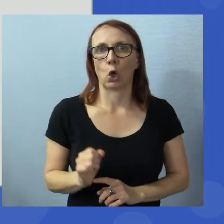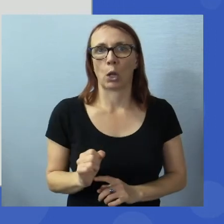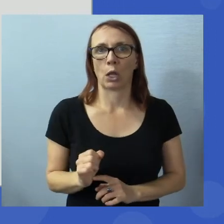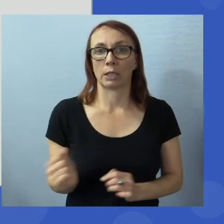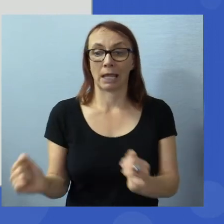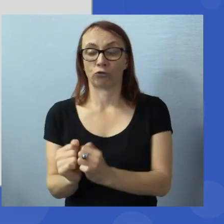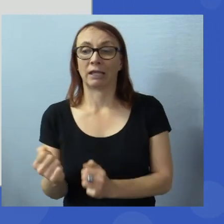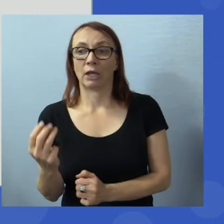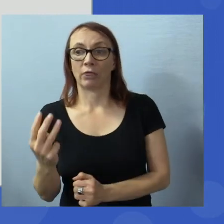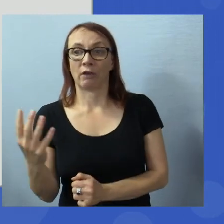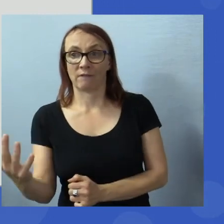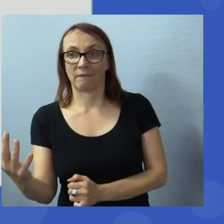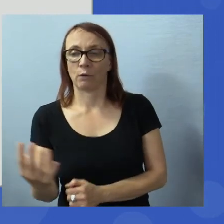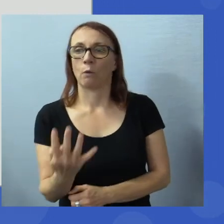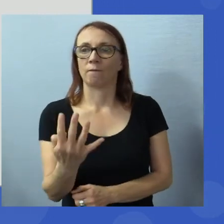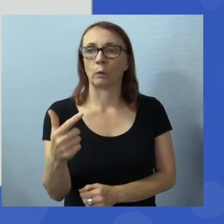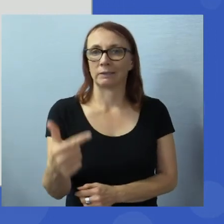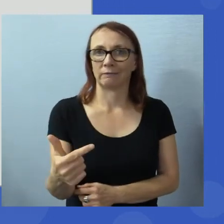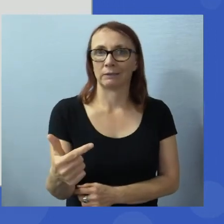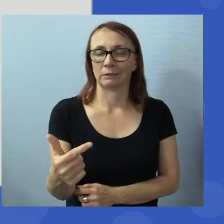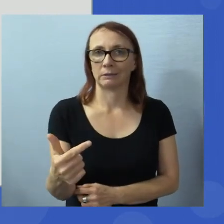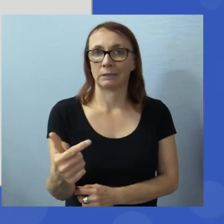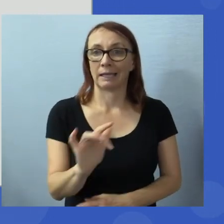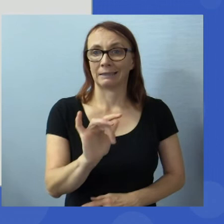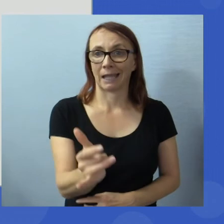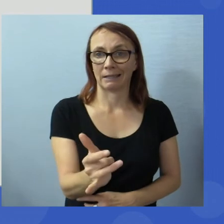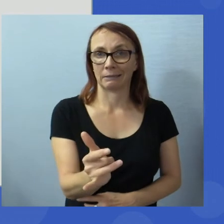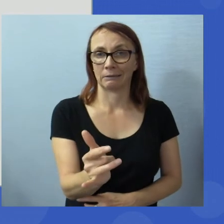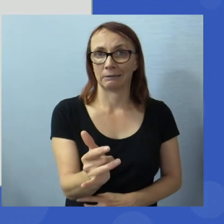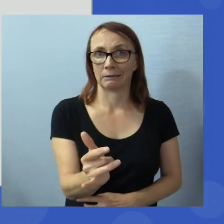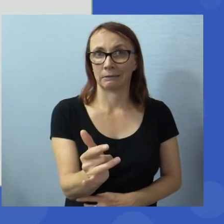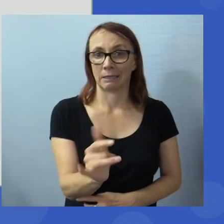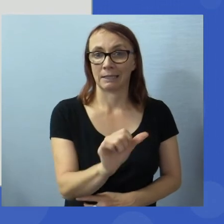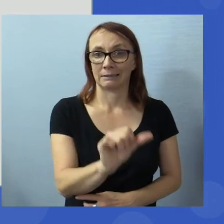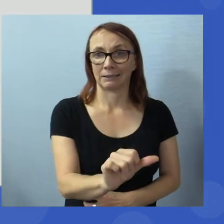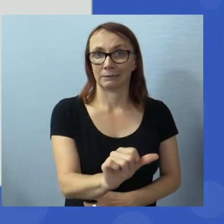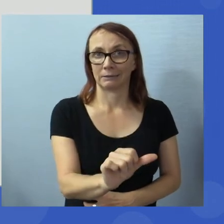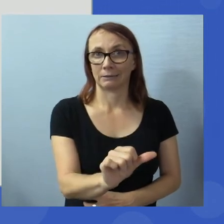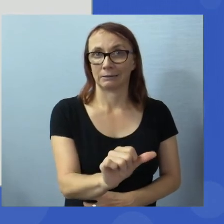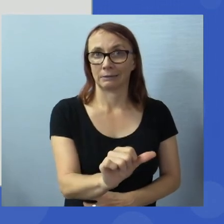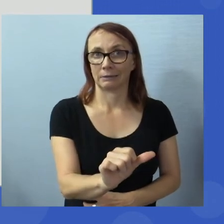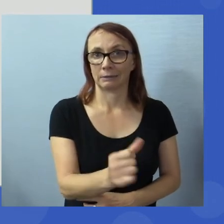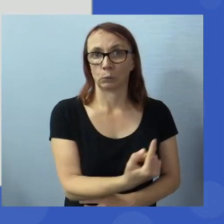strongly agreed 47 percent agreed 10% neither 6% disagreed and 1% strongly